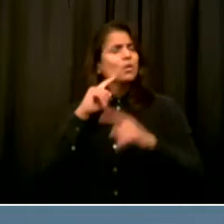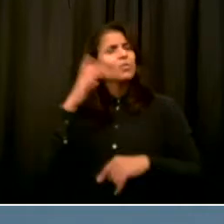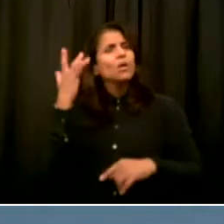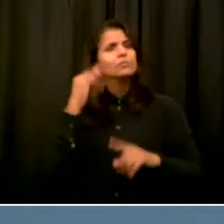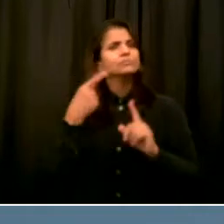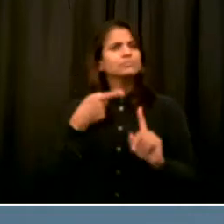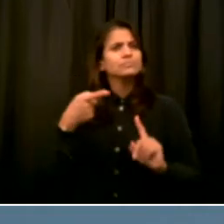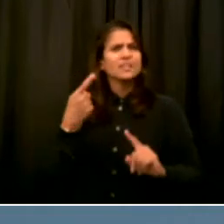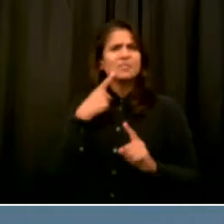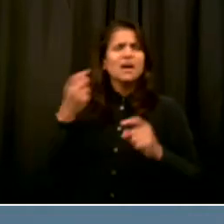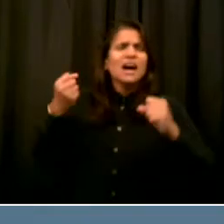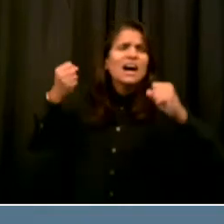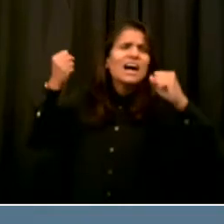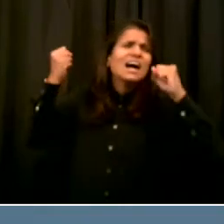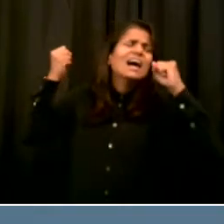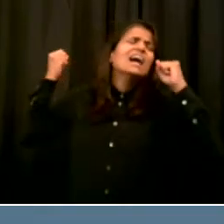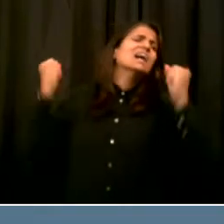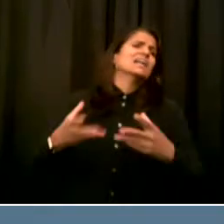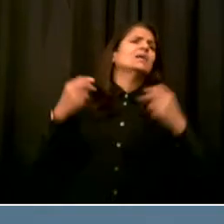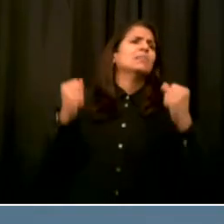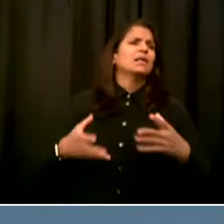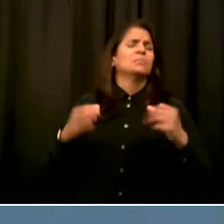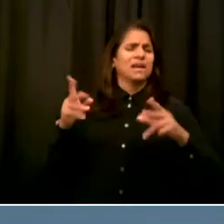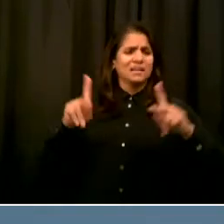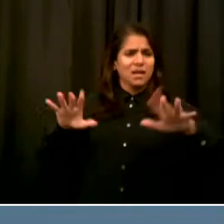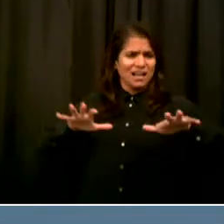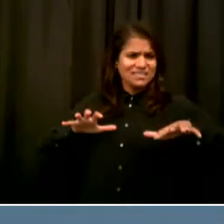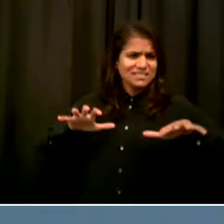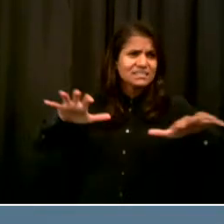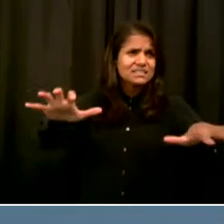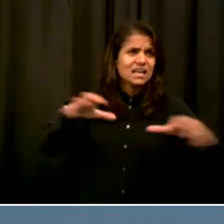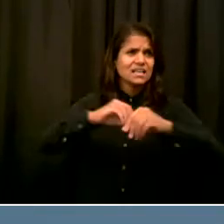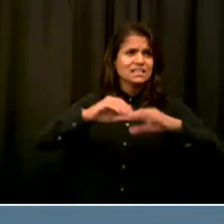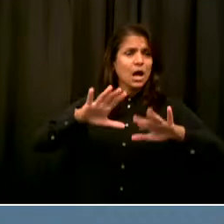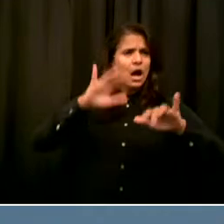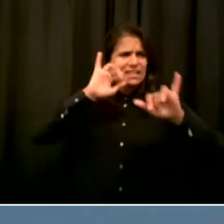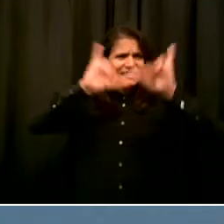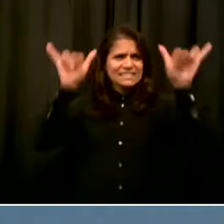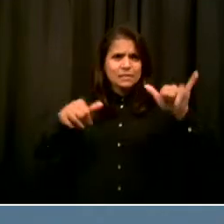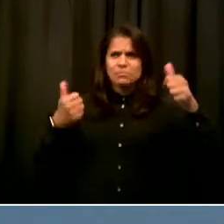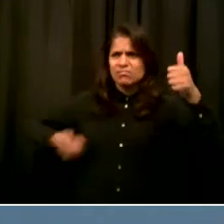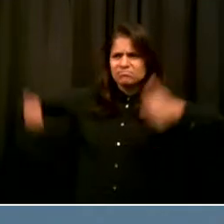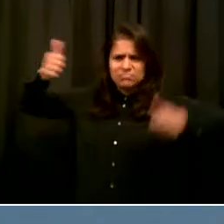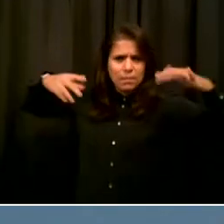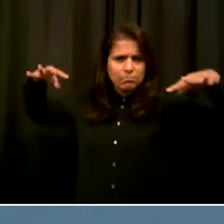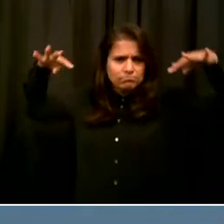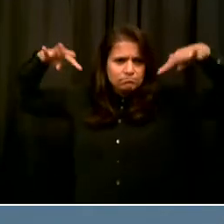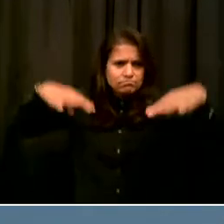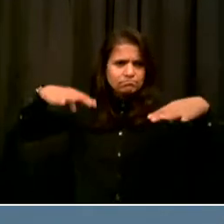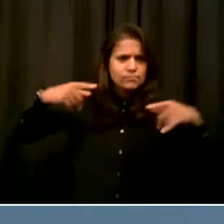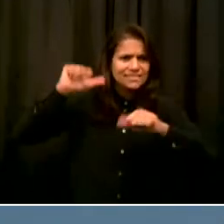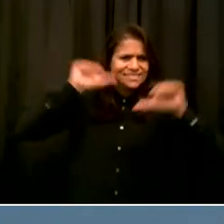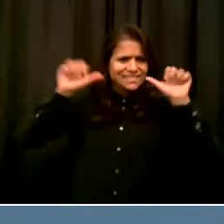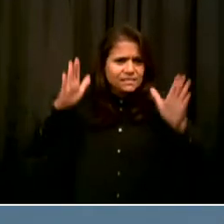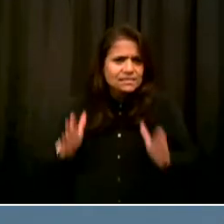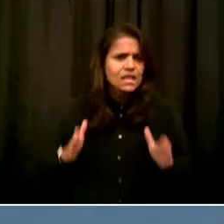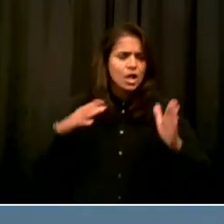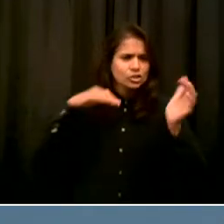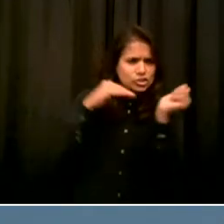ACROSSSSN EEW YORRK CITY IF THE IS AN UPTICK OR INCREASE IN THE